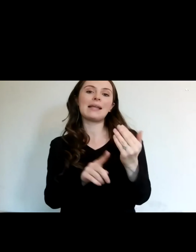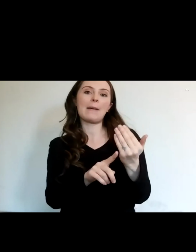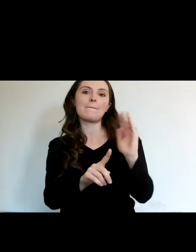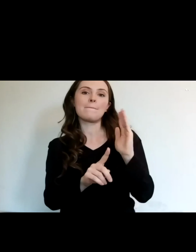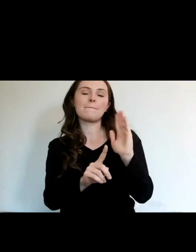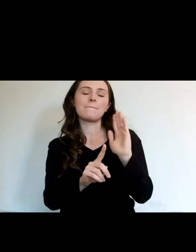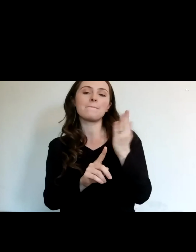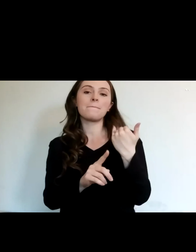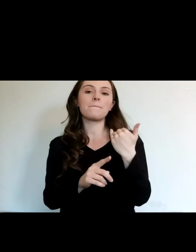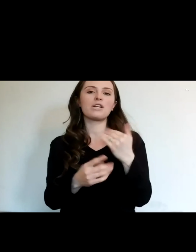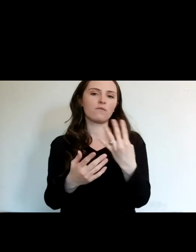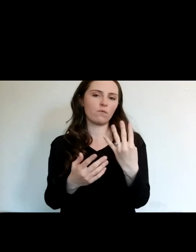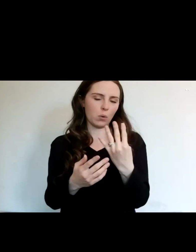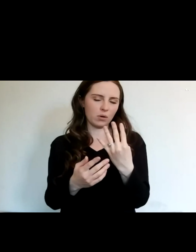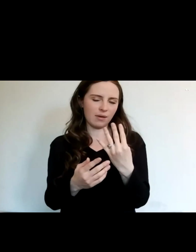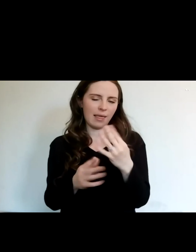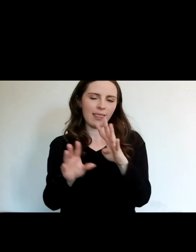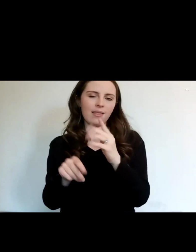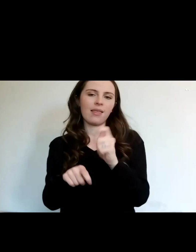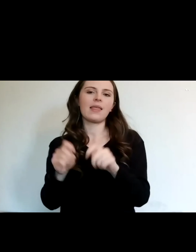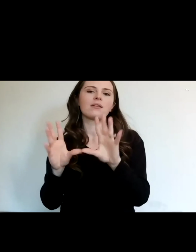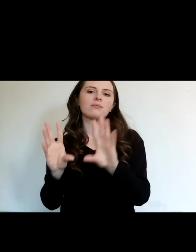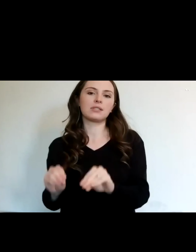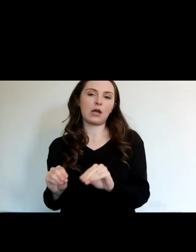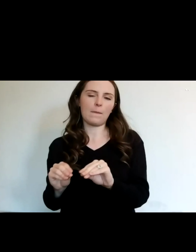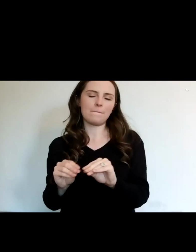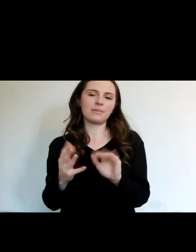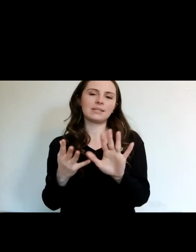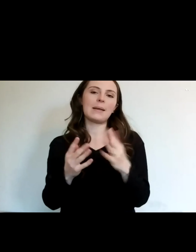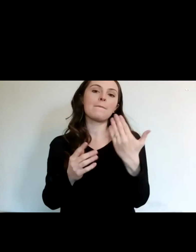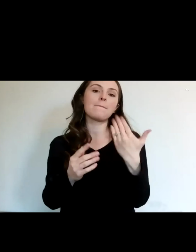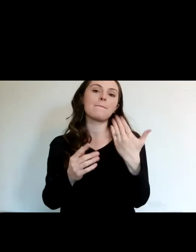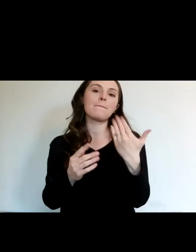And I will try and get you all away at that or even beforehand.